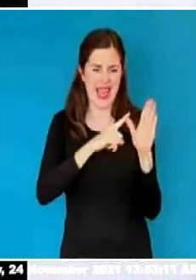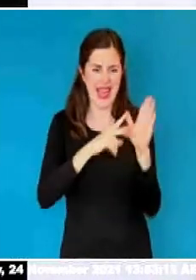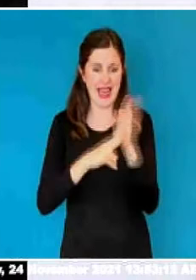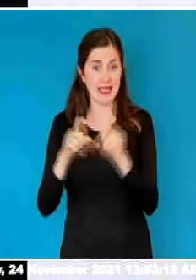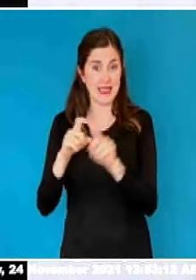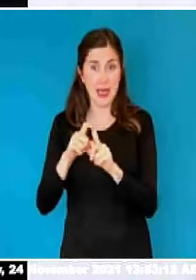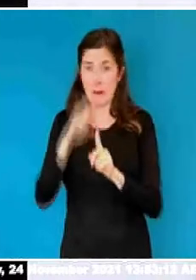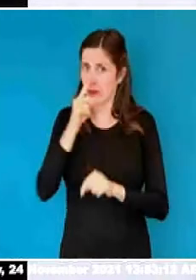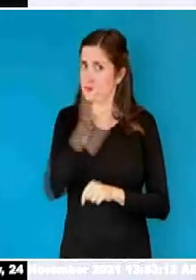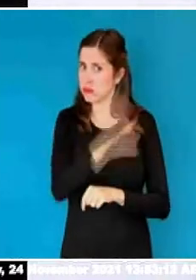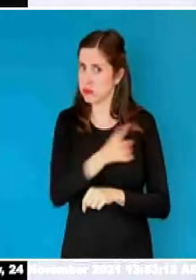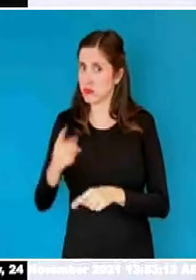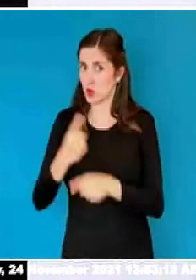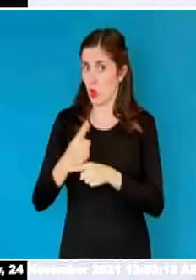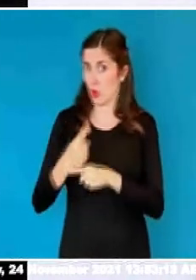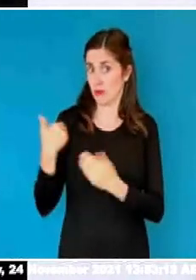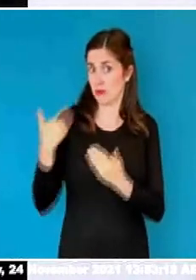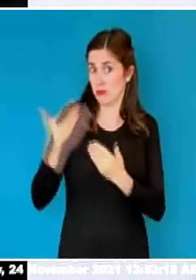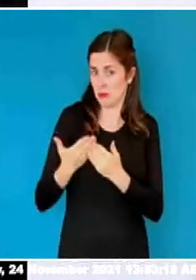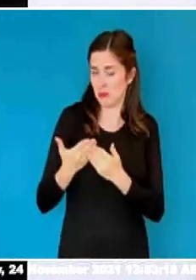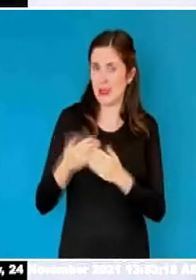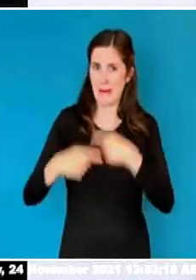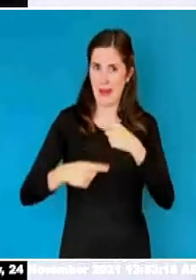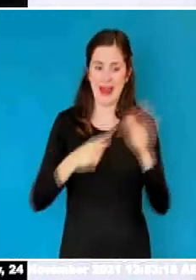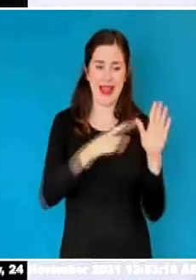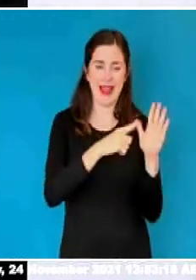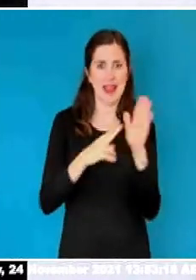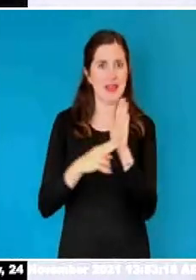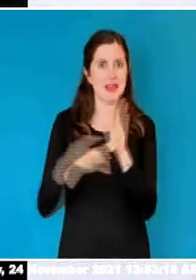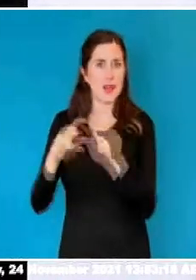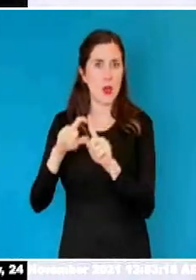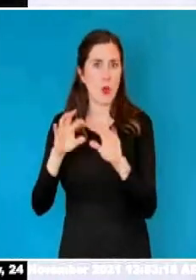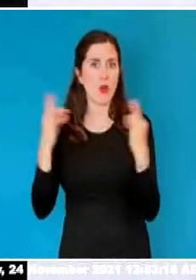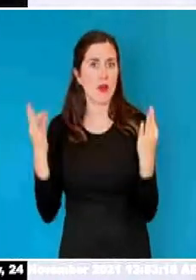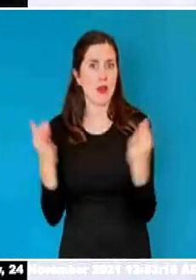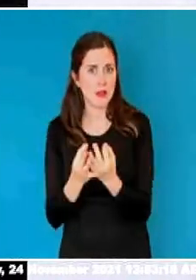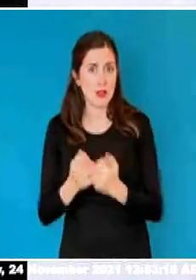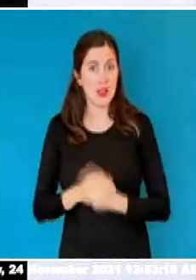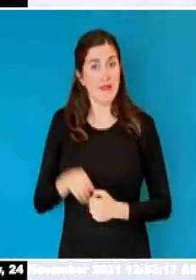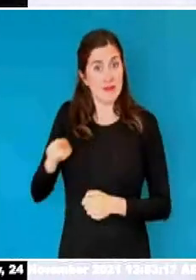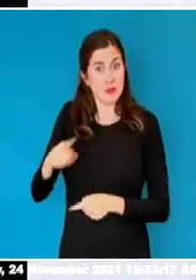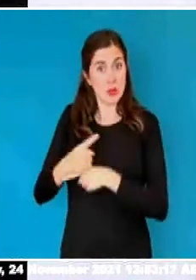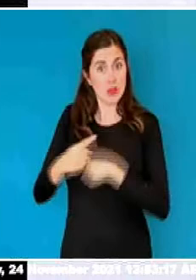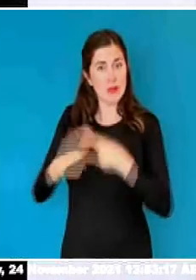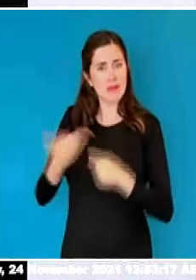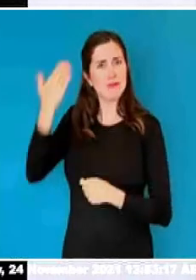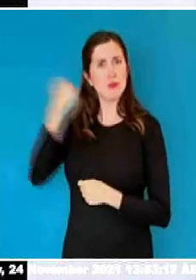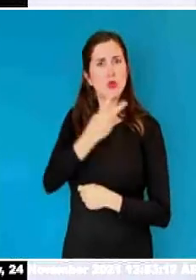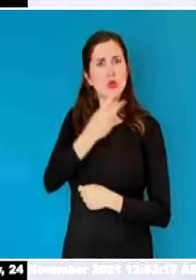number of witnesses at this hearing, about the result of Comcare's 2018 Employer